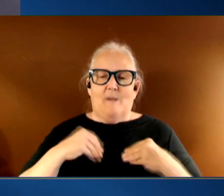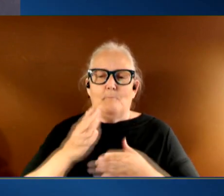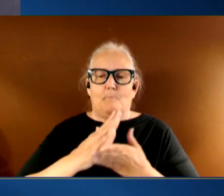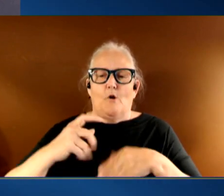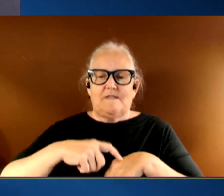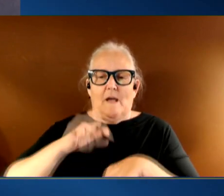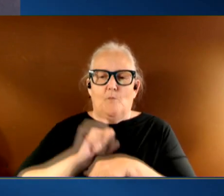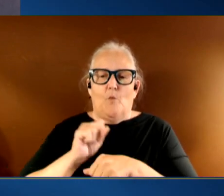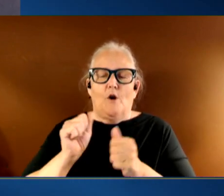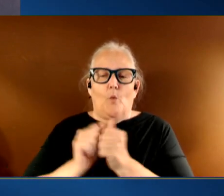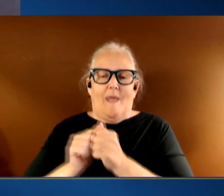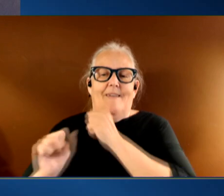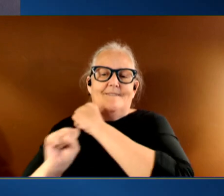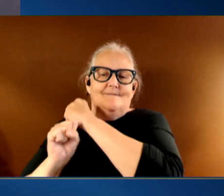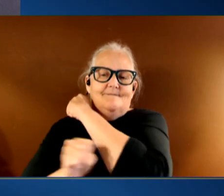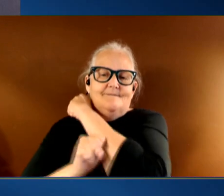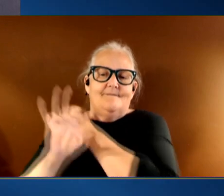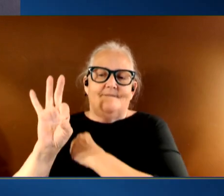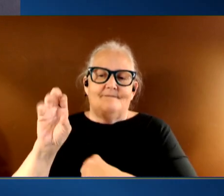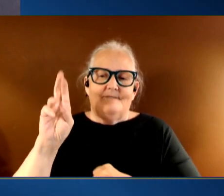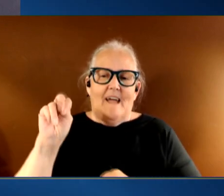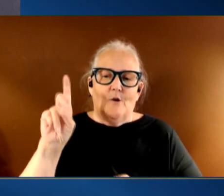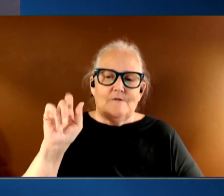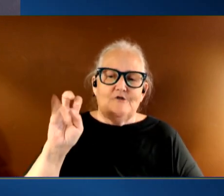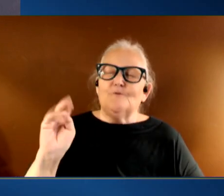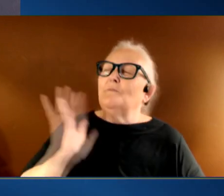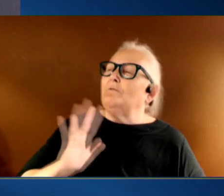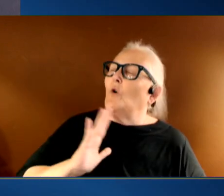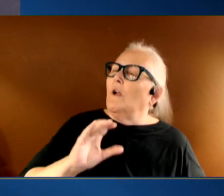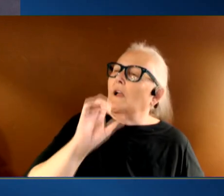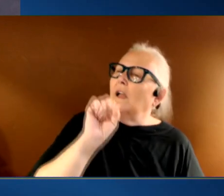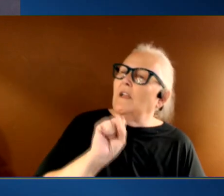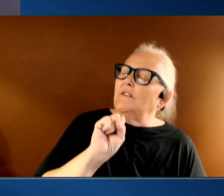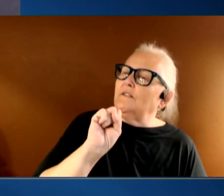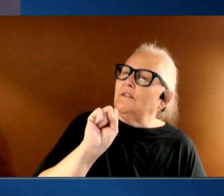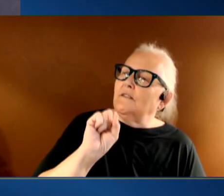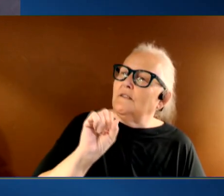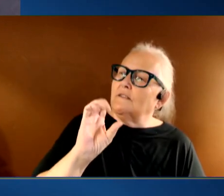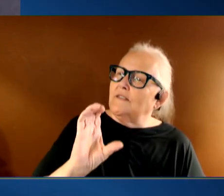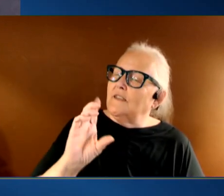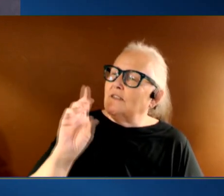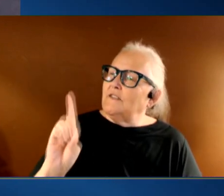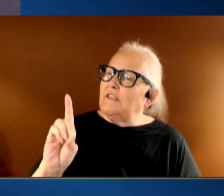which was then called the Sickle Cell Disease Research Foundation, took a part time job there. I